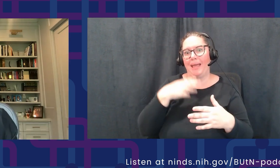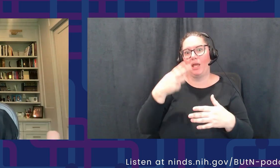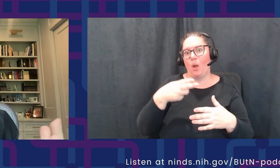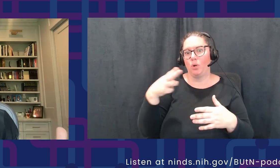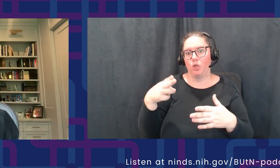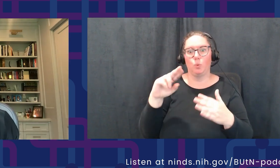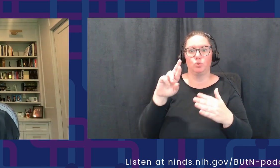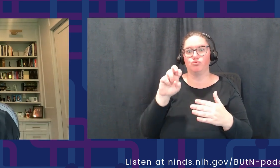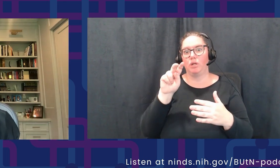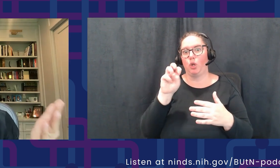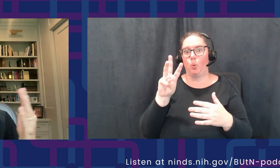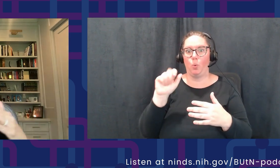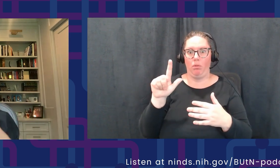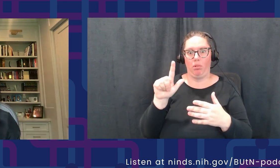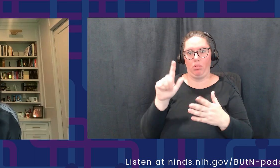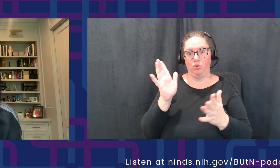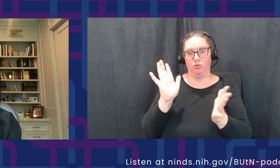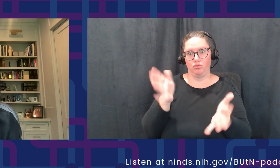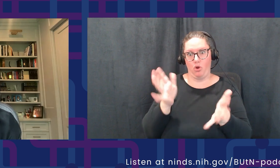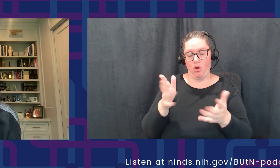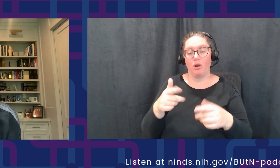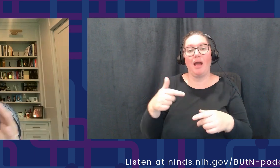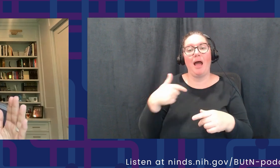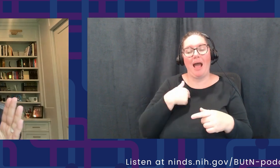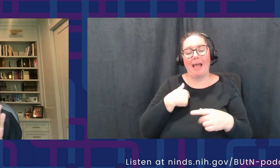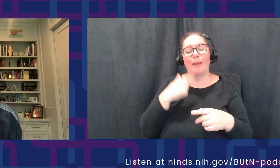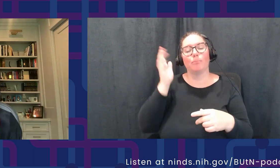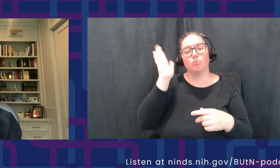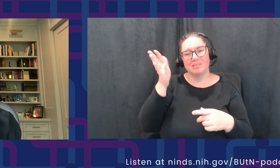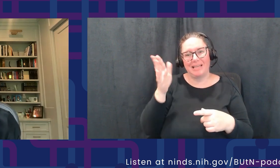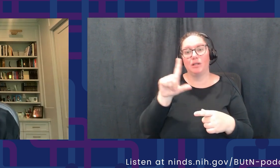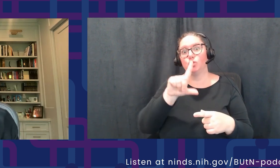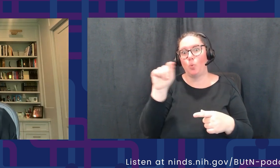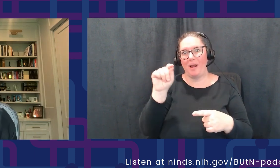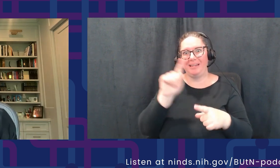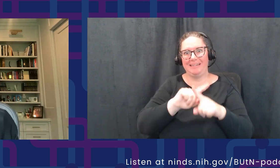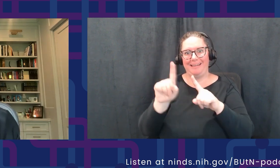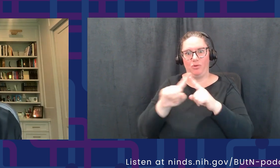renewal talk, I make sure I present it to many different audiences.